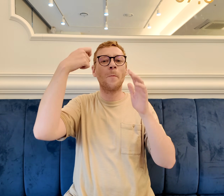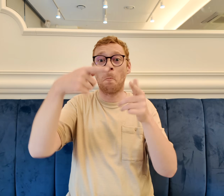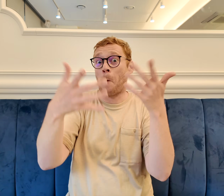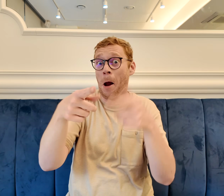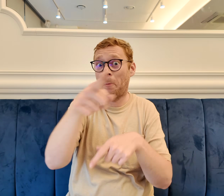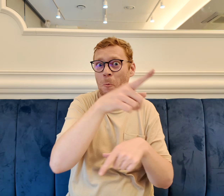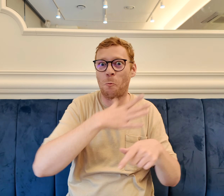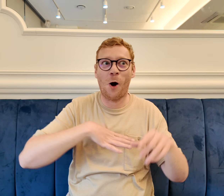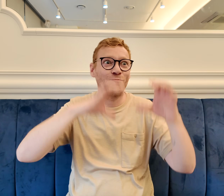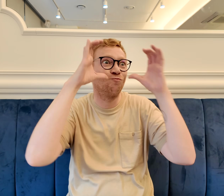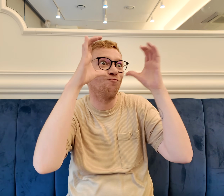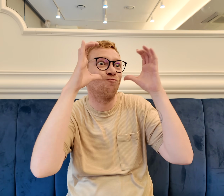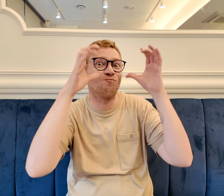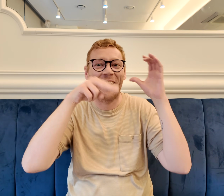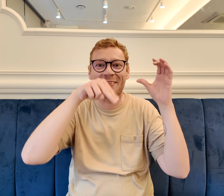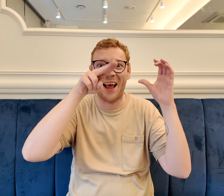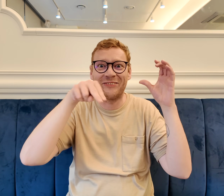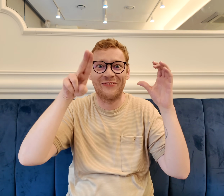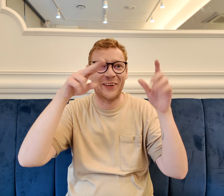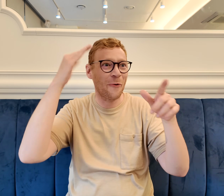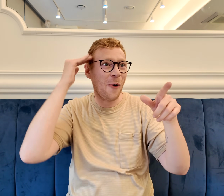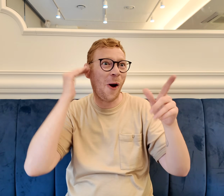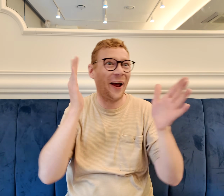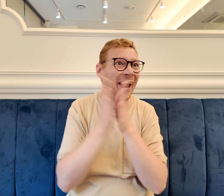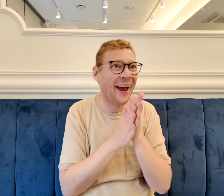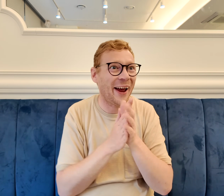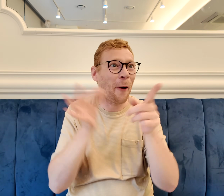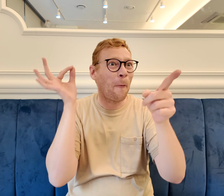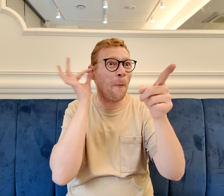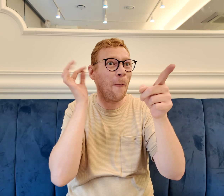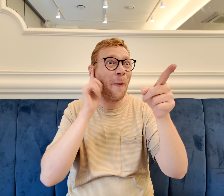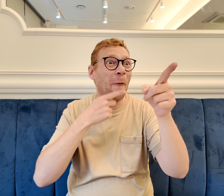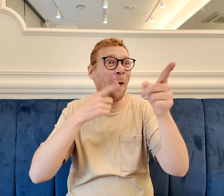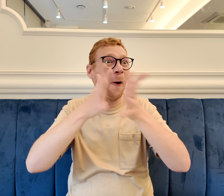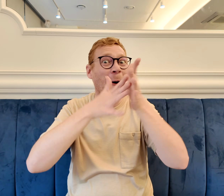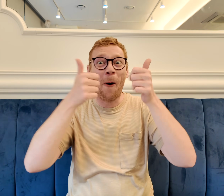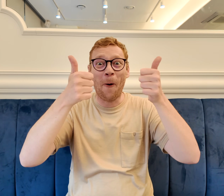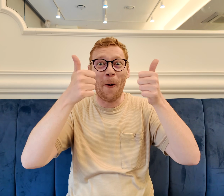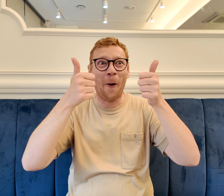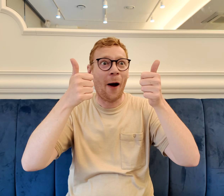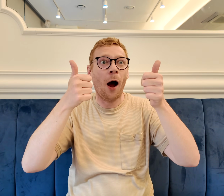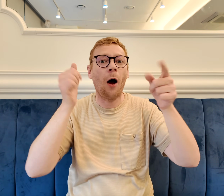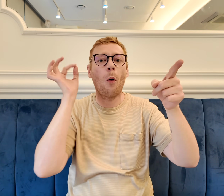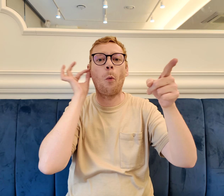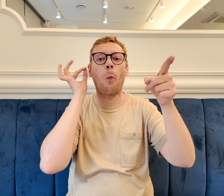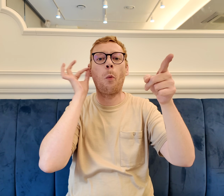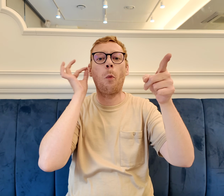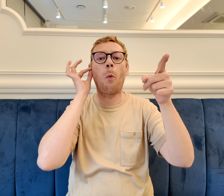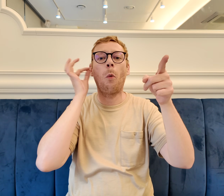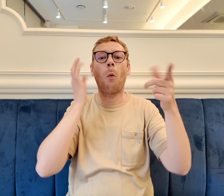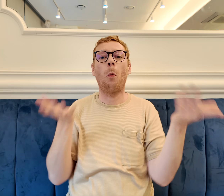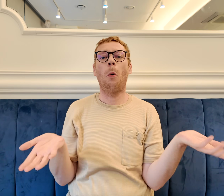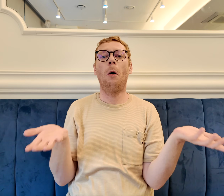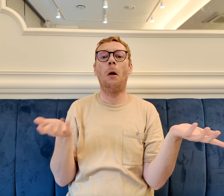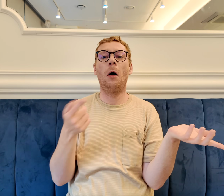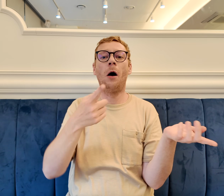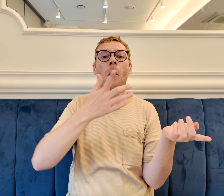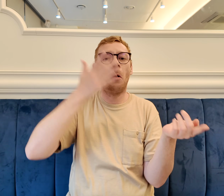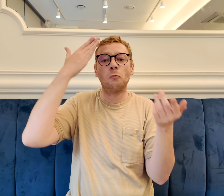Perhaps some of you have had similar experiences. You might have been watching a Korean version of Netflix and exclaimed, "Wow! Sign language is in this one!" Then, upon closer inspection, you realize that all the signers were hearing people.